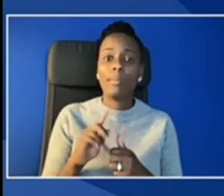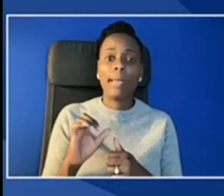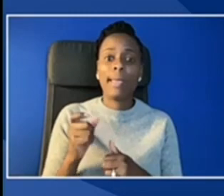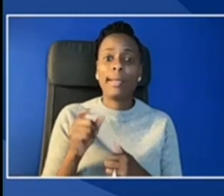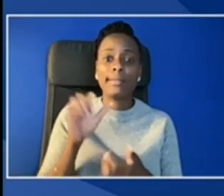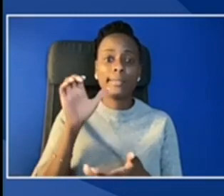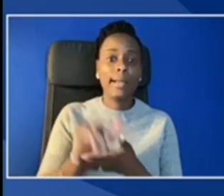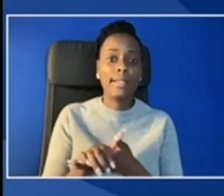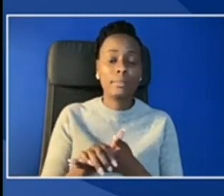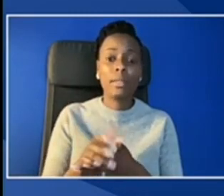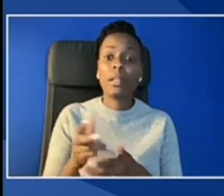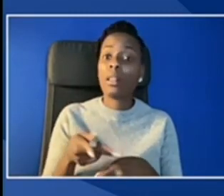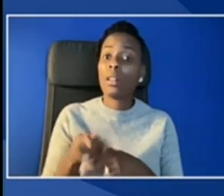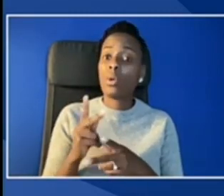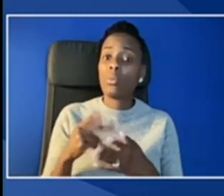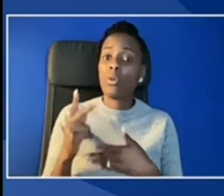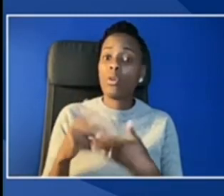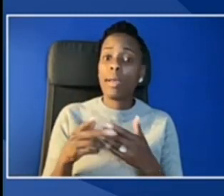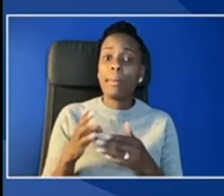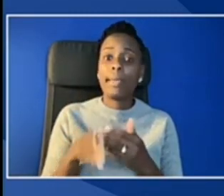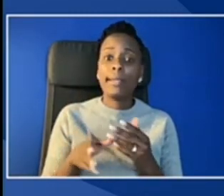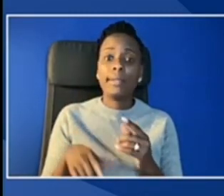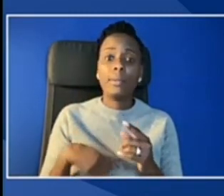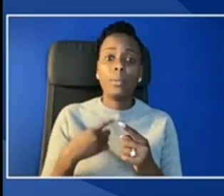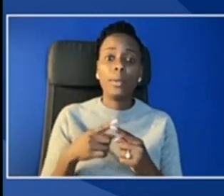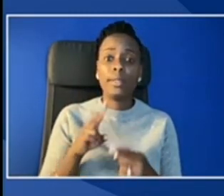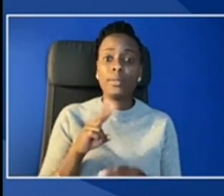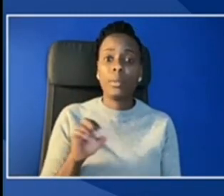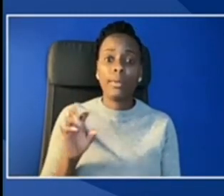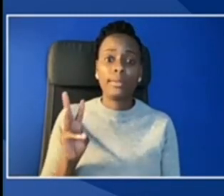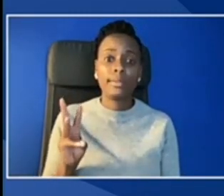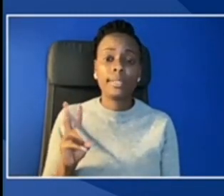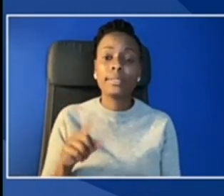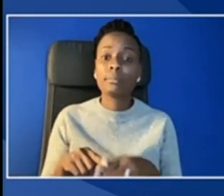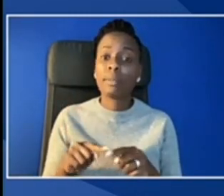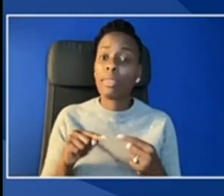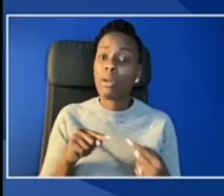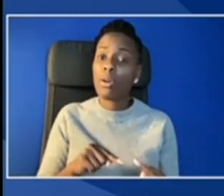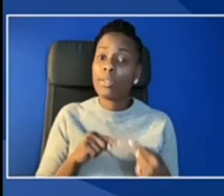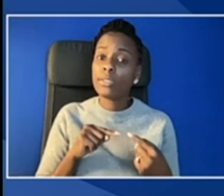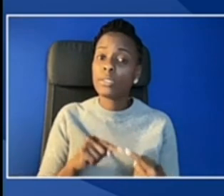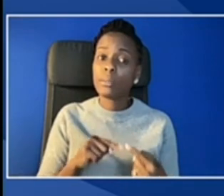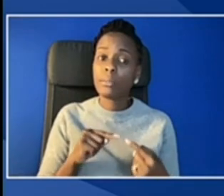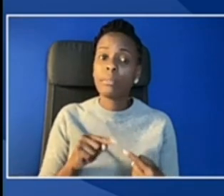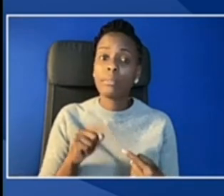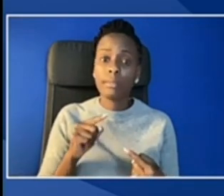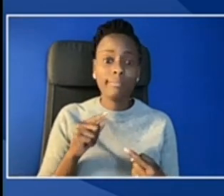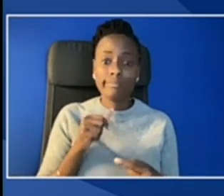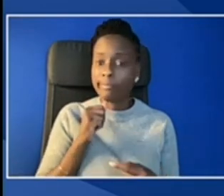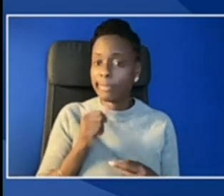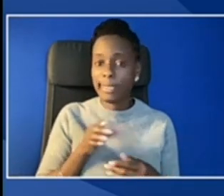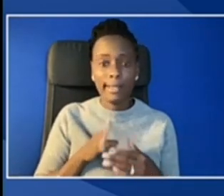program ended in 2006, the hardship to those of us has not ended and we